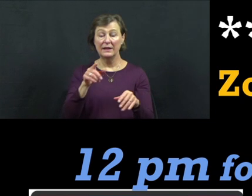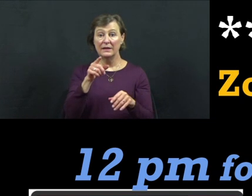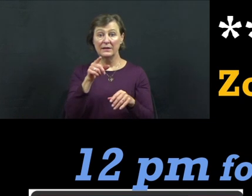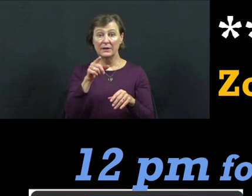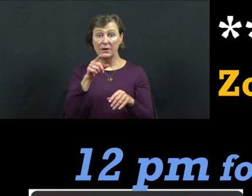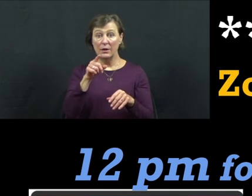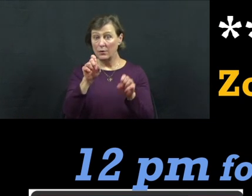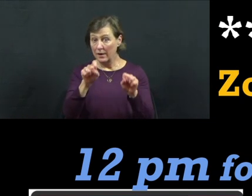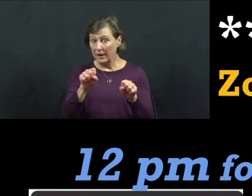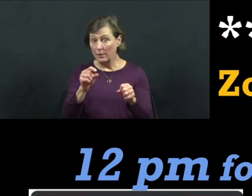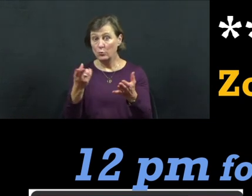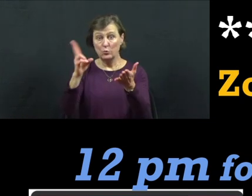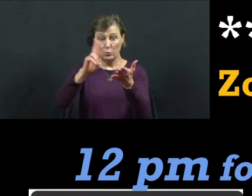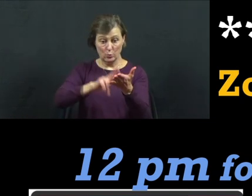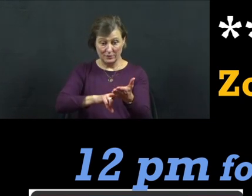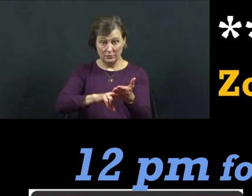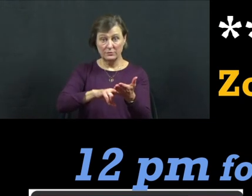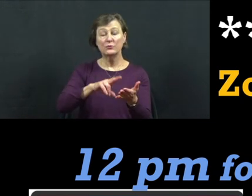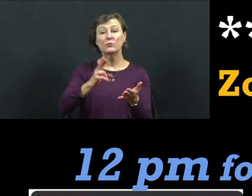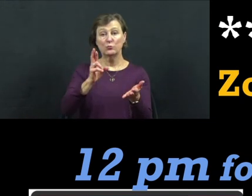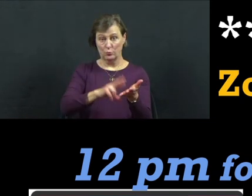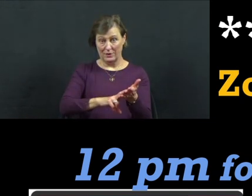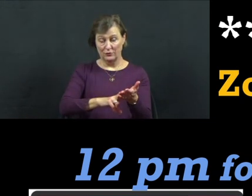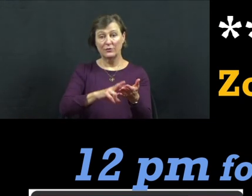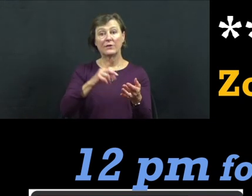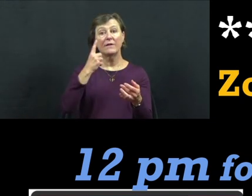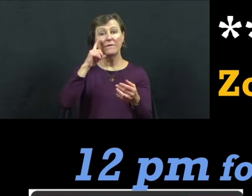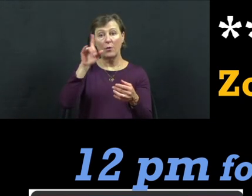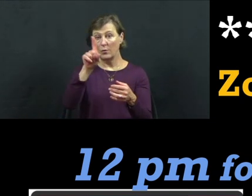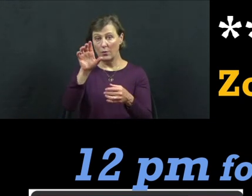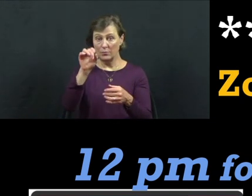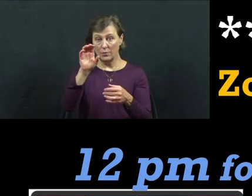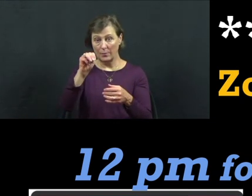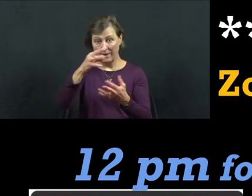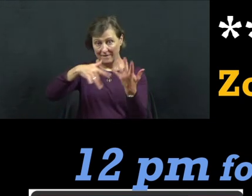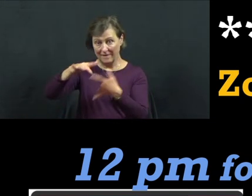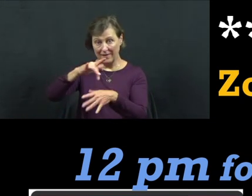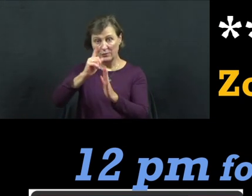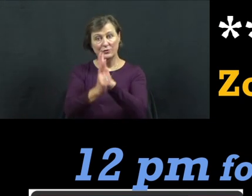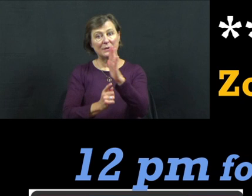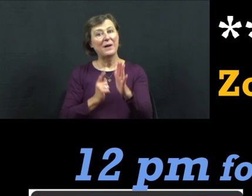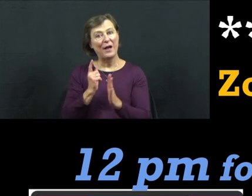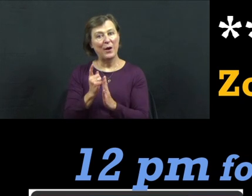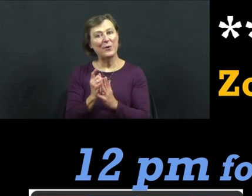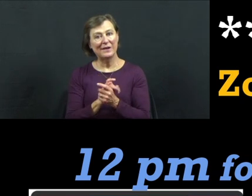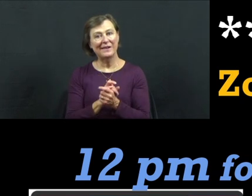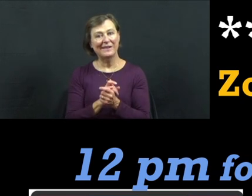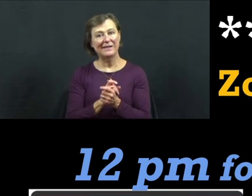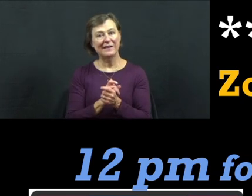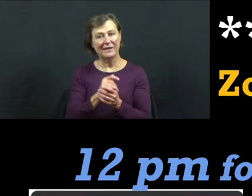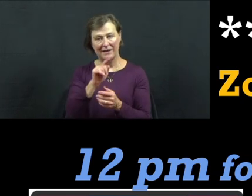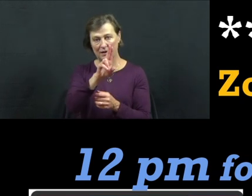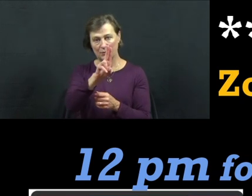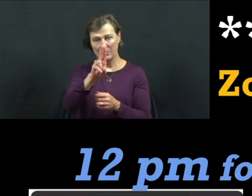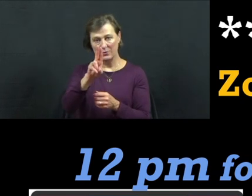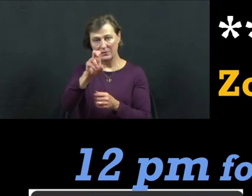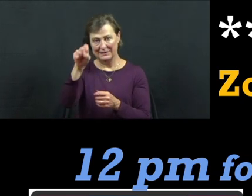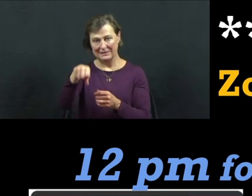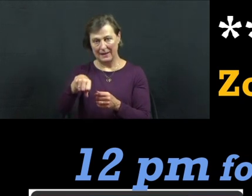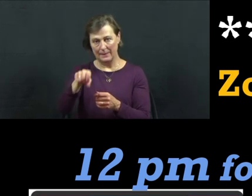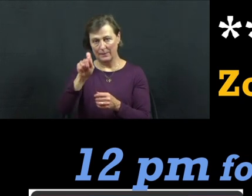You are able to register for this Zoom fellowship hour at uusalem.org,